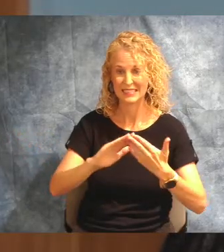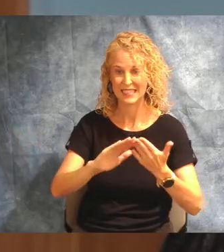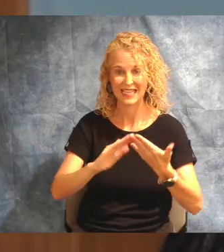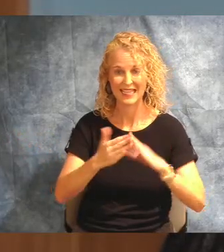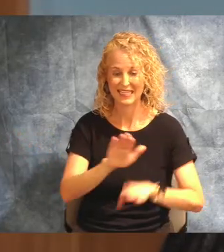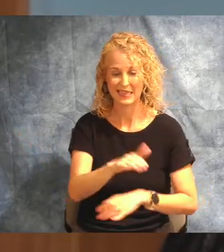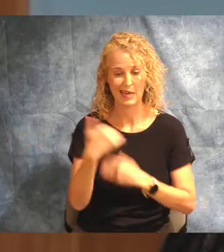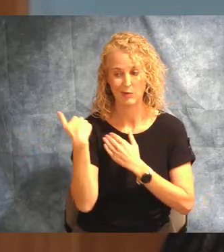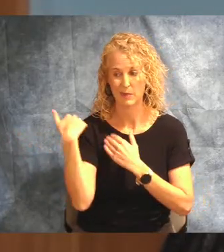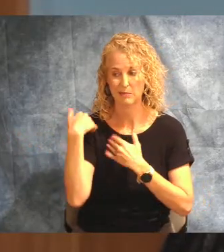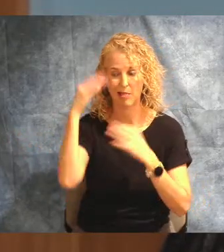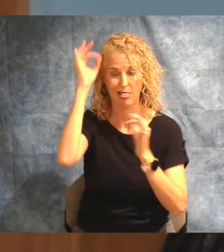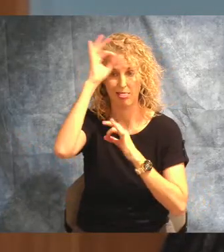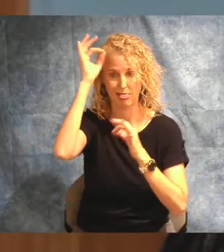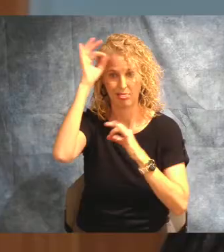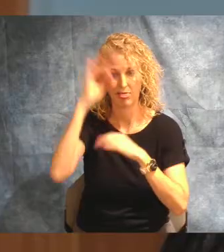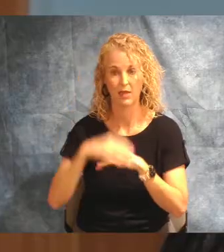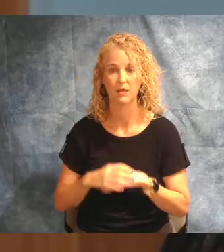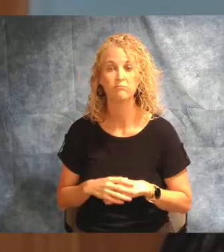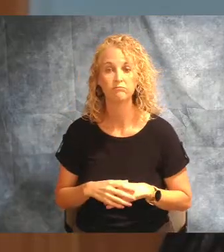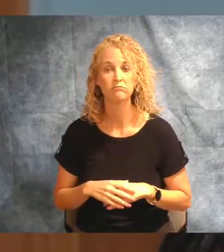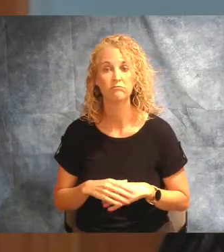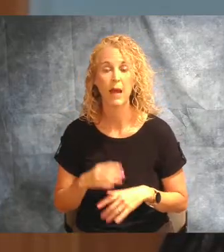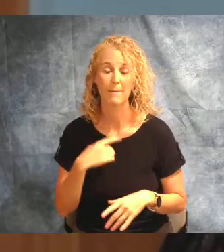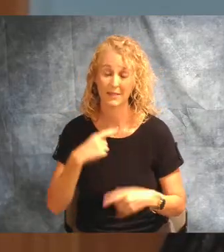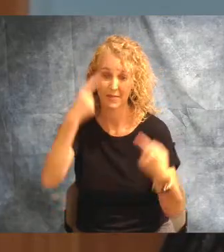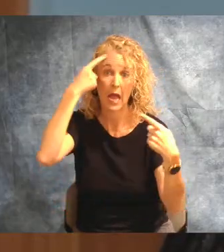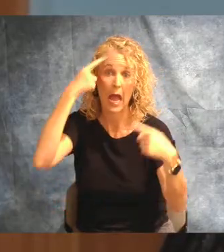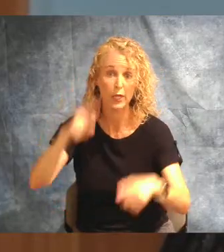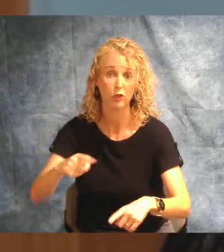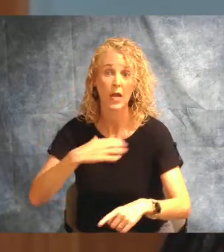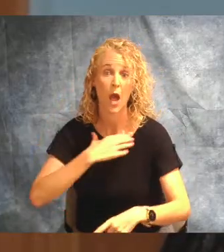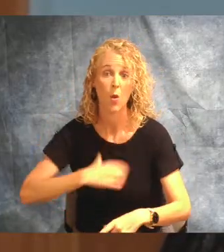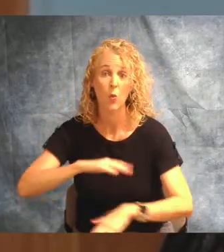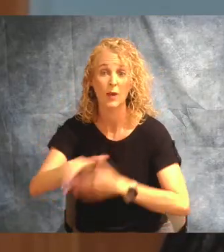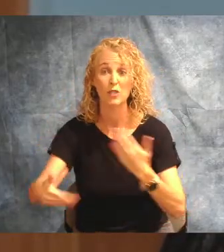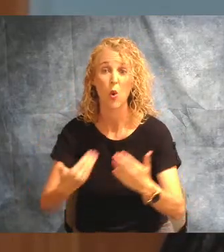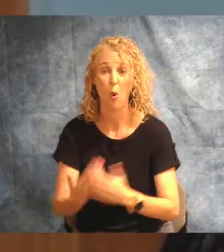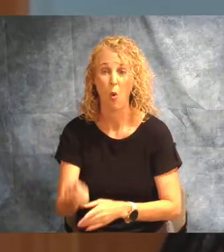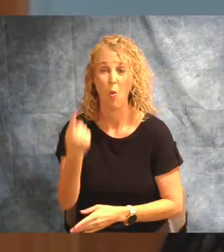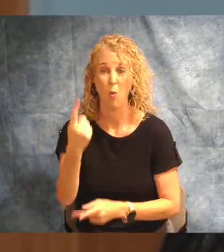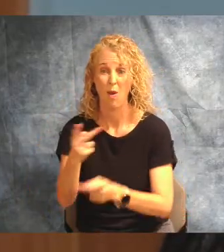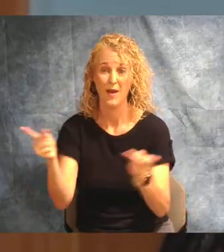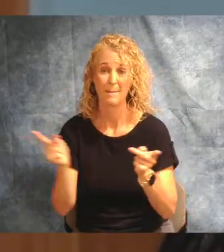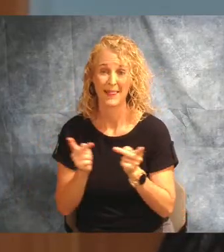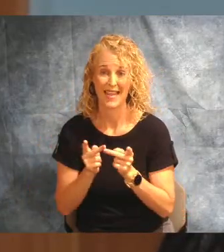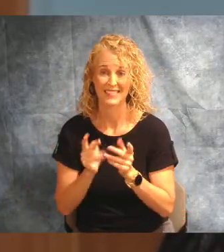I can confirm that. But I agree it would be nice if those were combined into one location. I'll